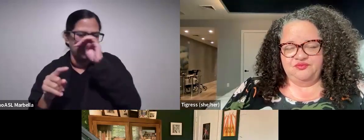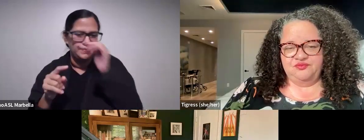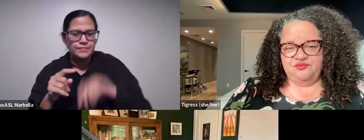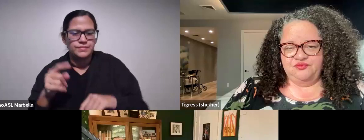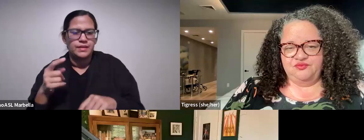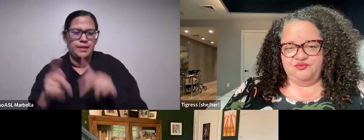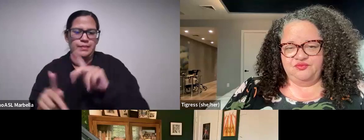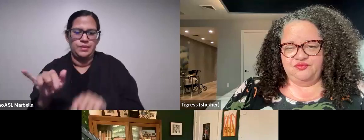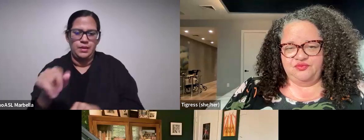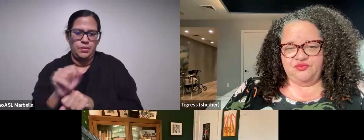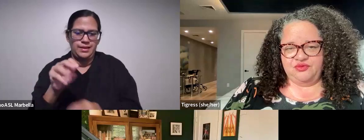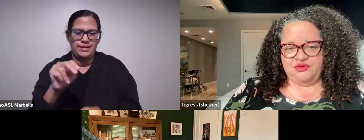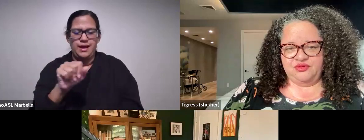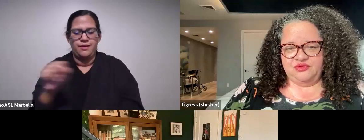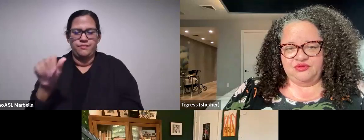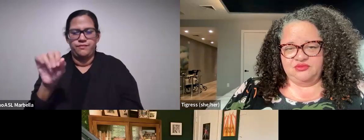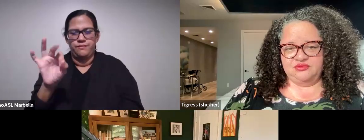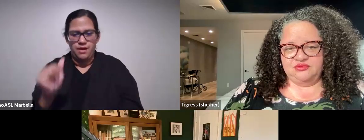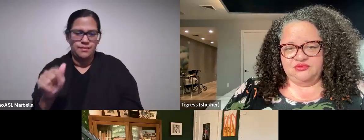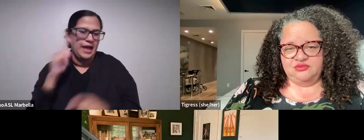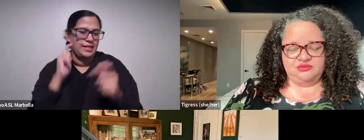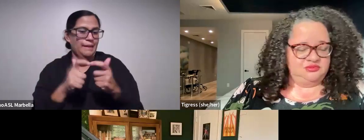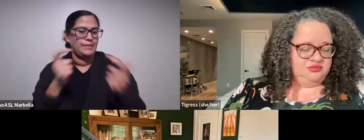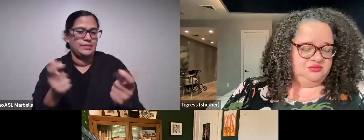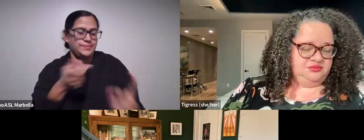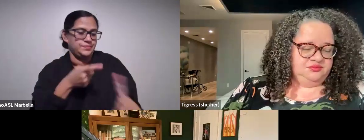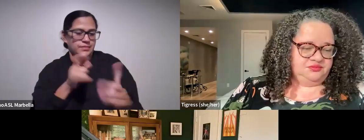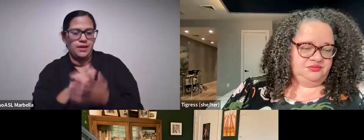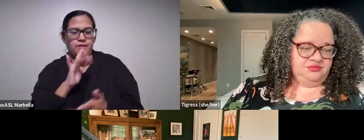I would say the biggest one that really seems to kind of